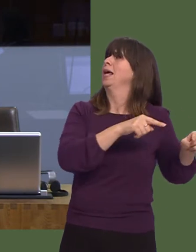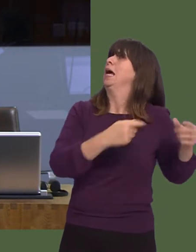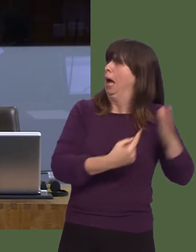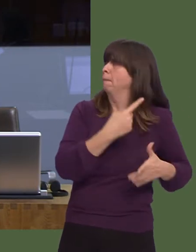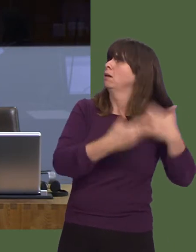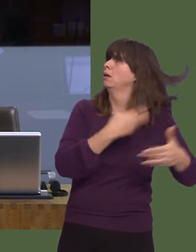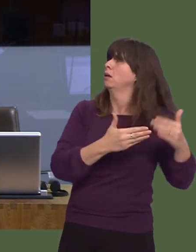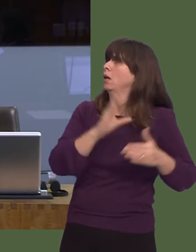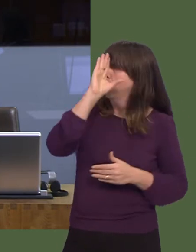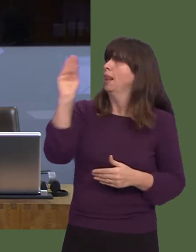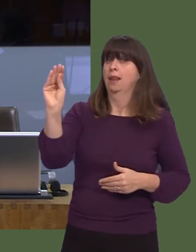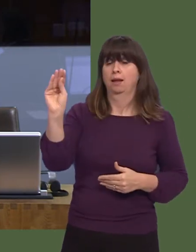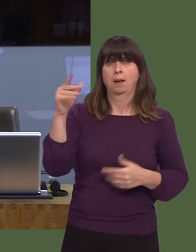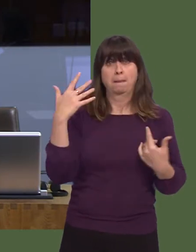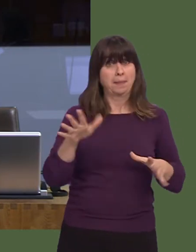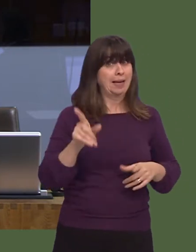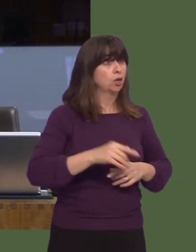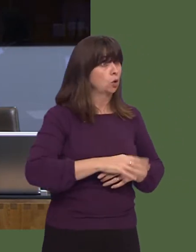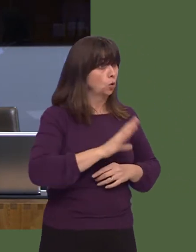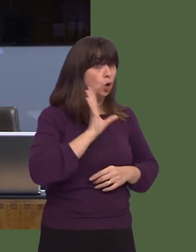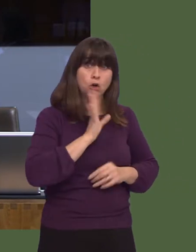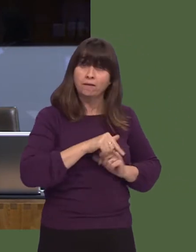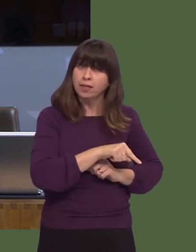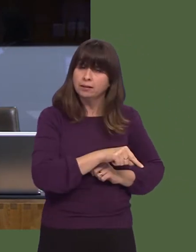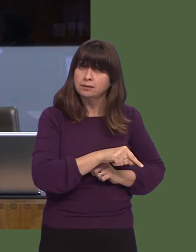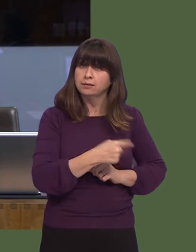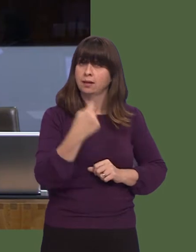that has been put by two senior figures from your Government at the timeóand others, I